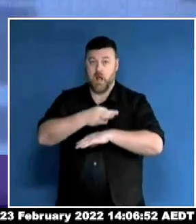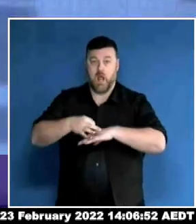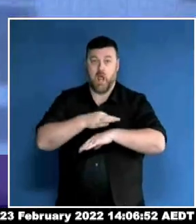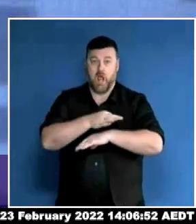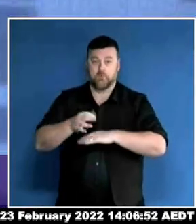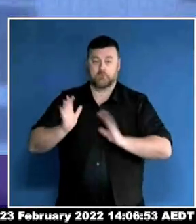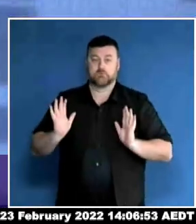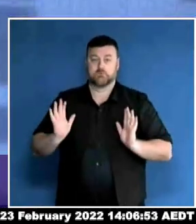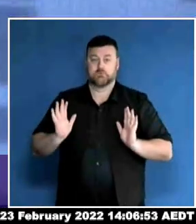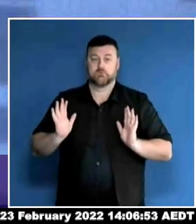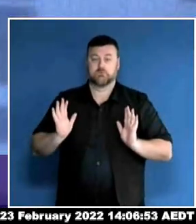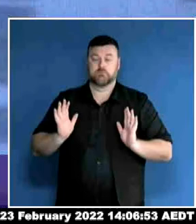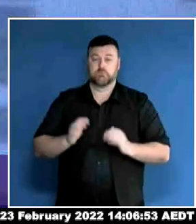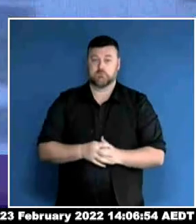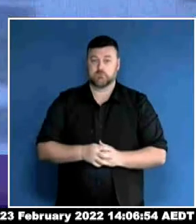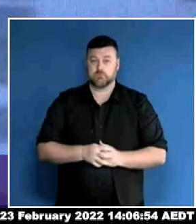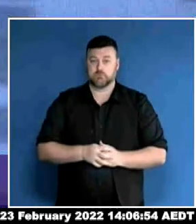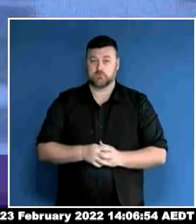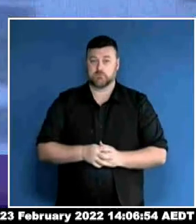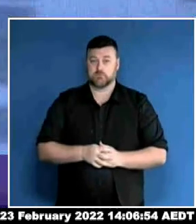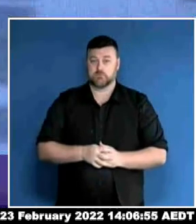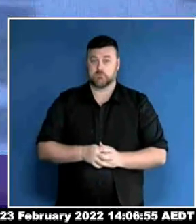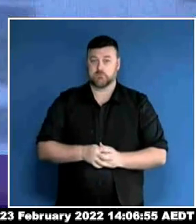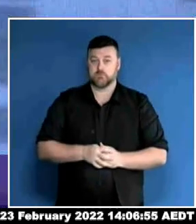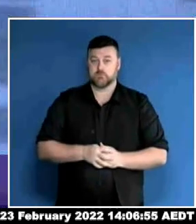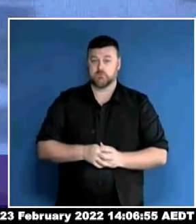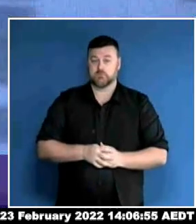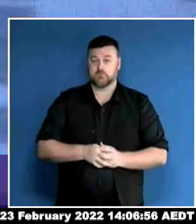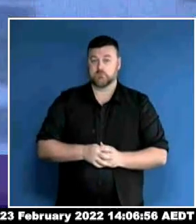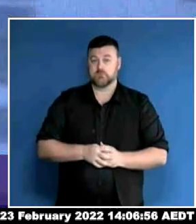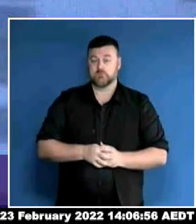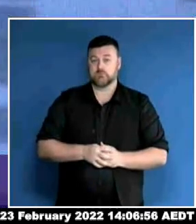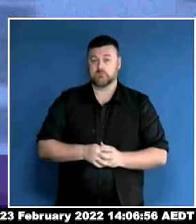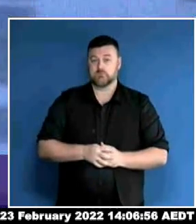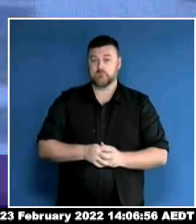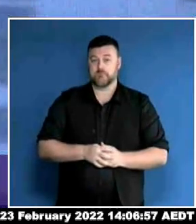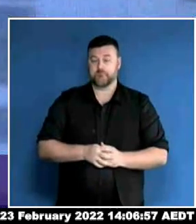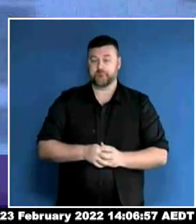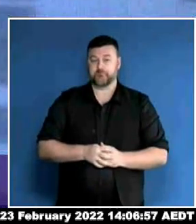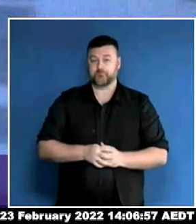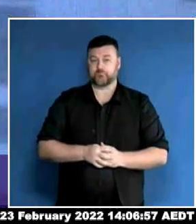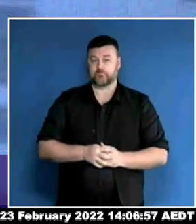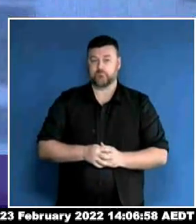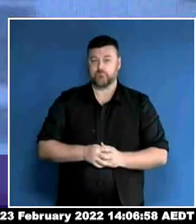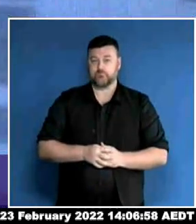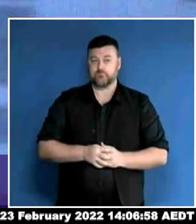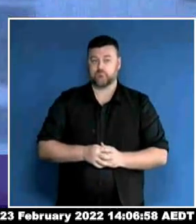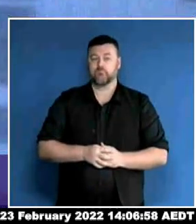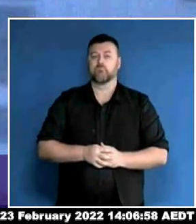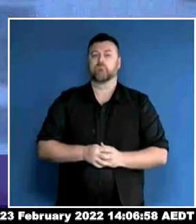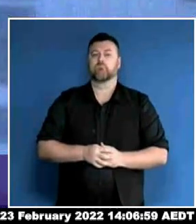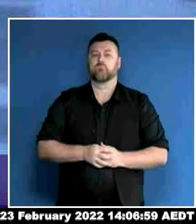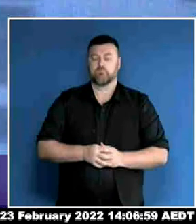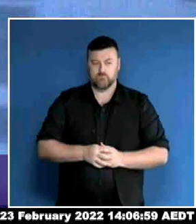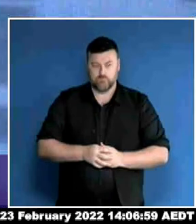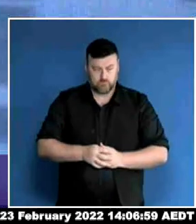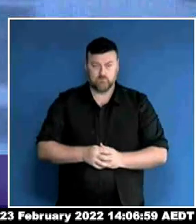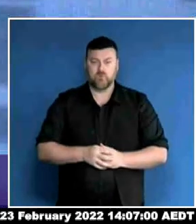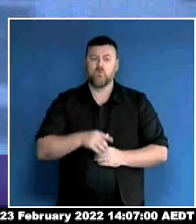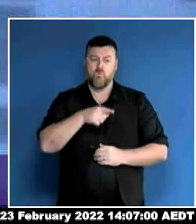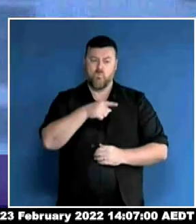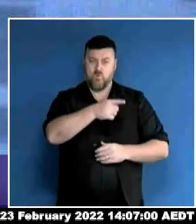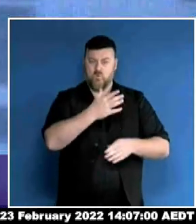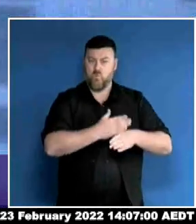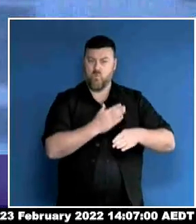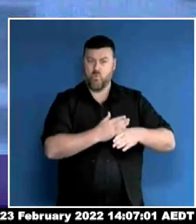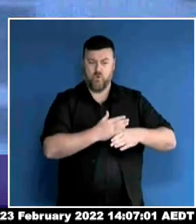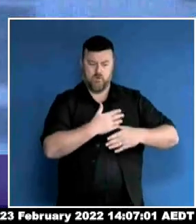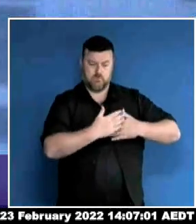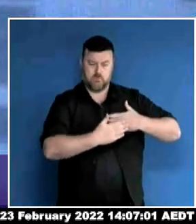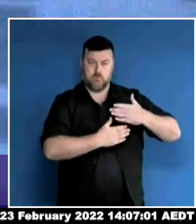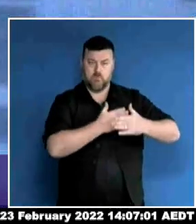Your role expanded over time, didn't it, and so over time, in